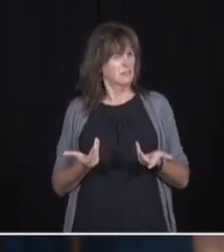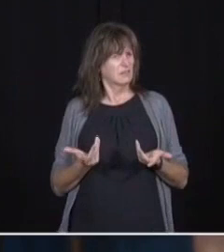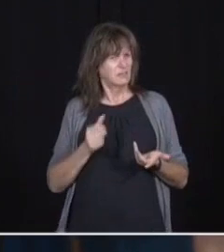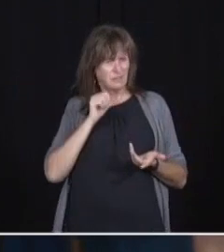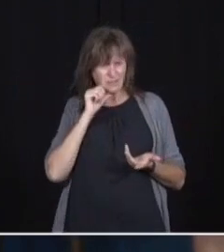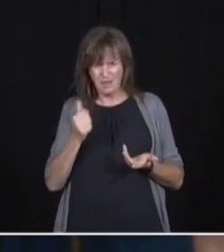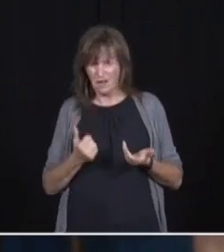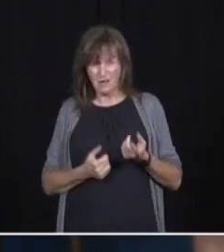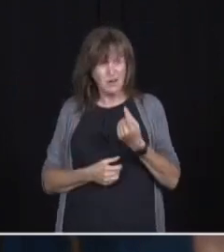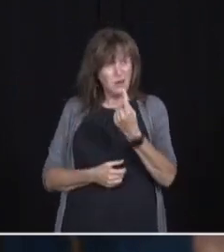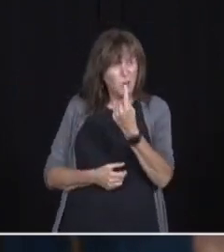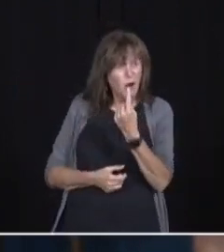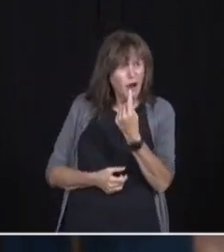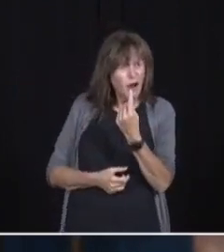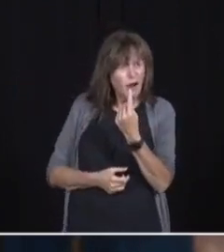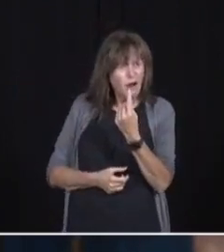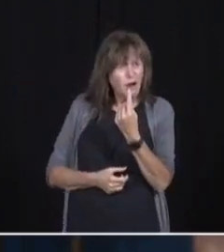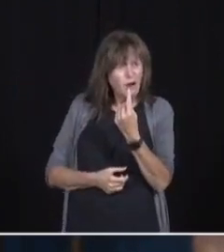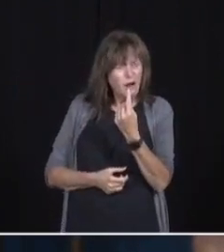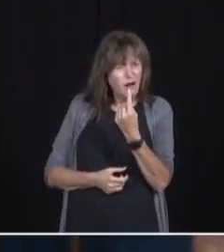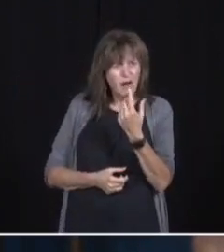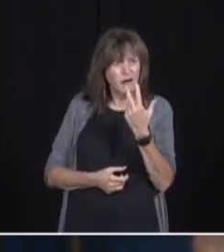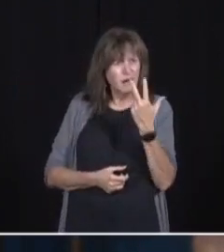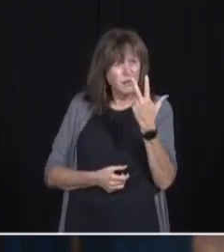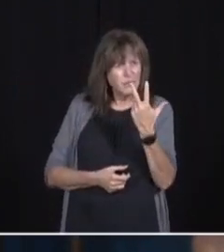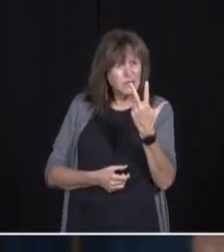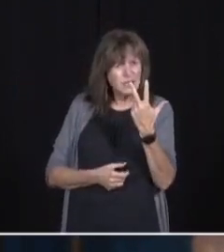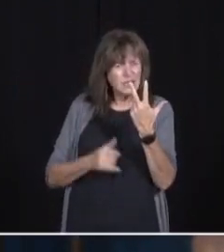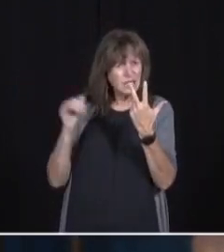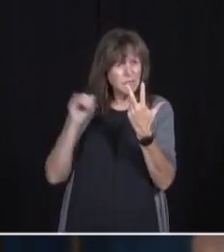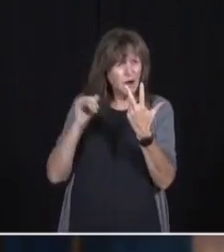Not one, not two, but three different parties. If you have the money to pay for security